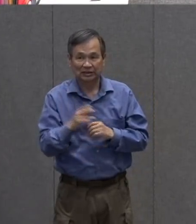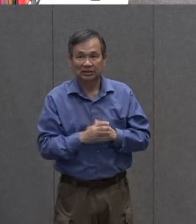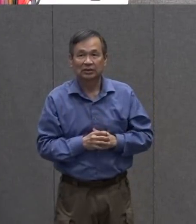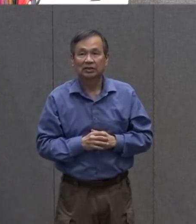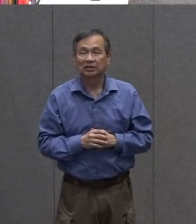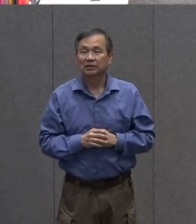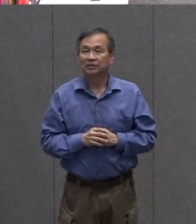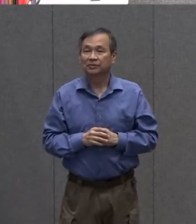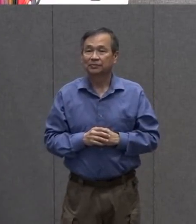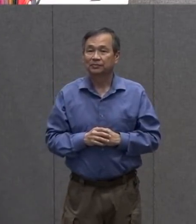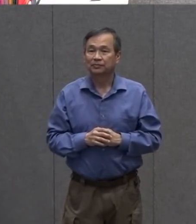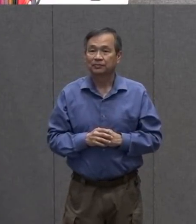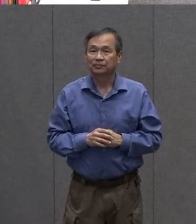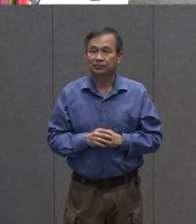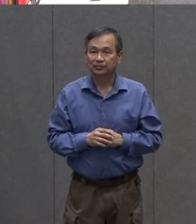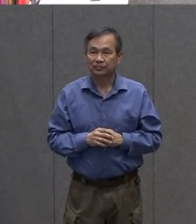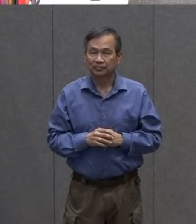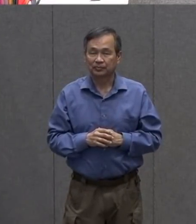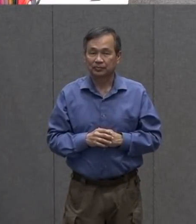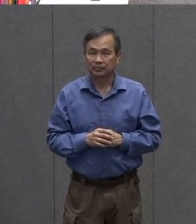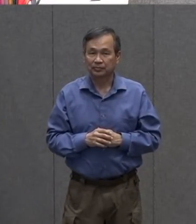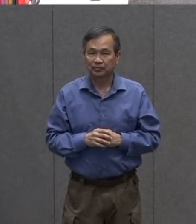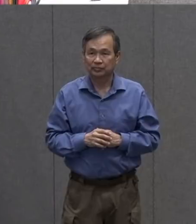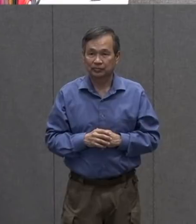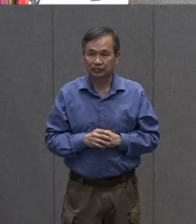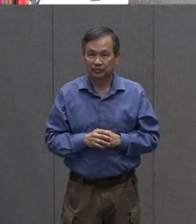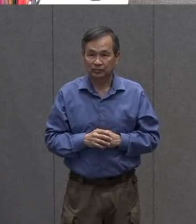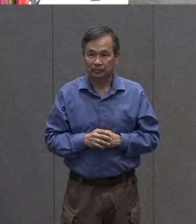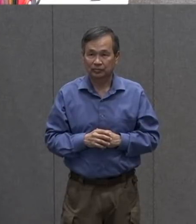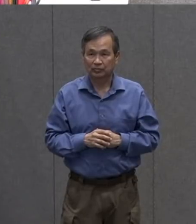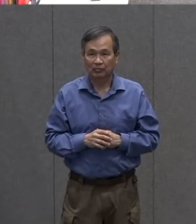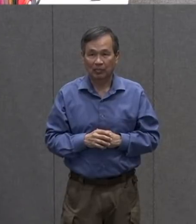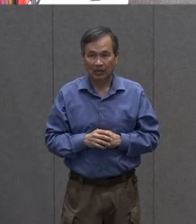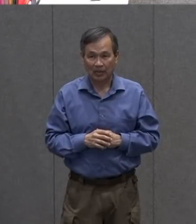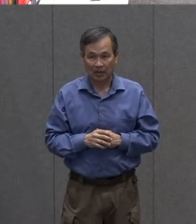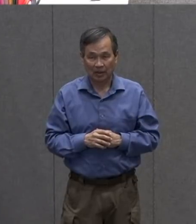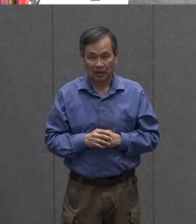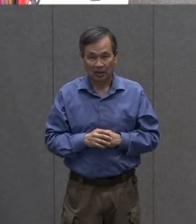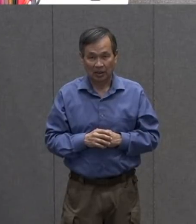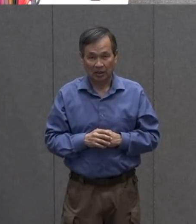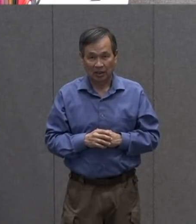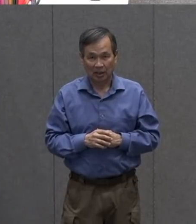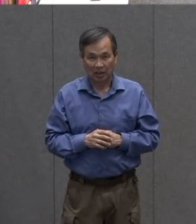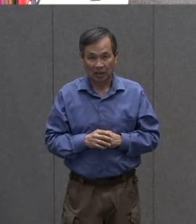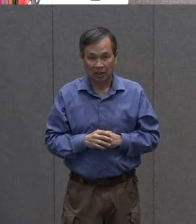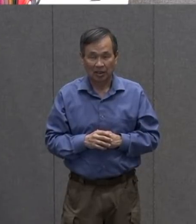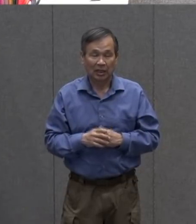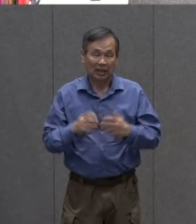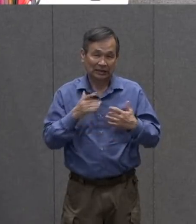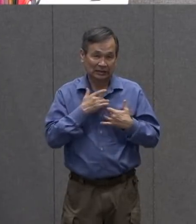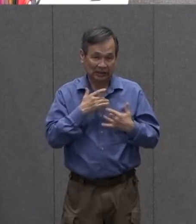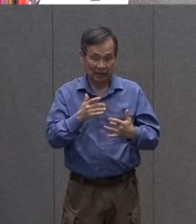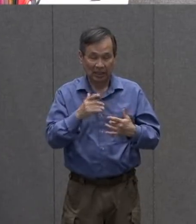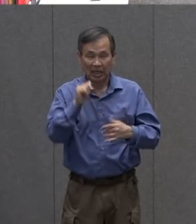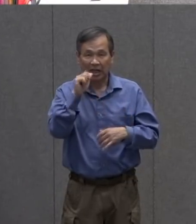You want to be safe at home. And so when I make an arrow I always, always sketch it out in pencil first. Arrows can be tricky.